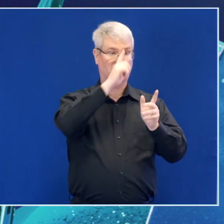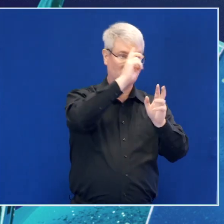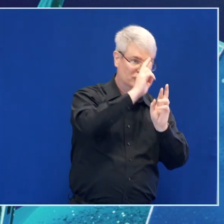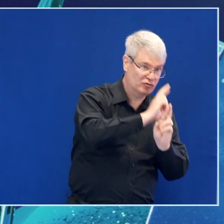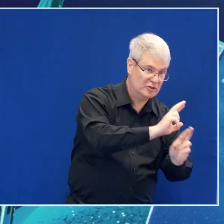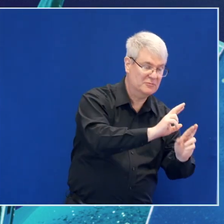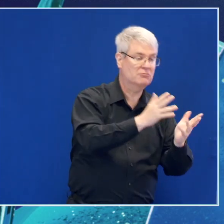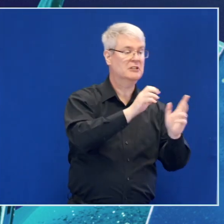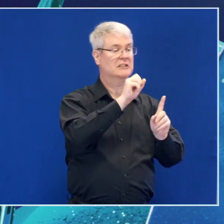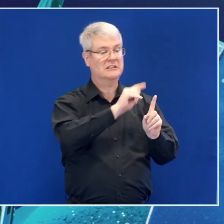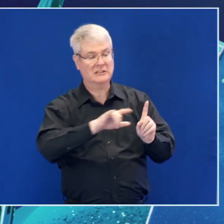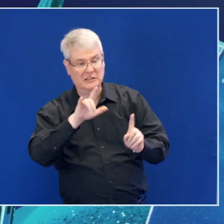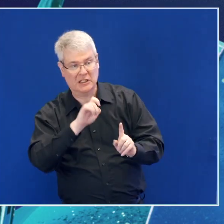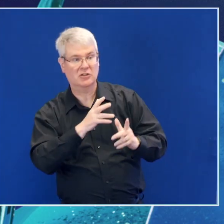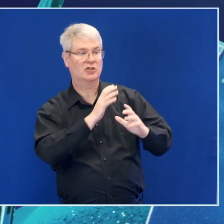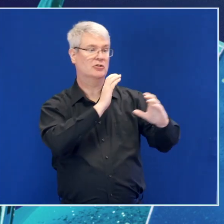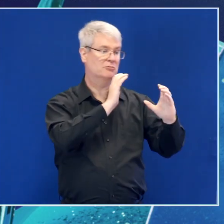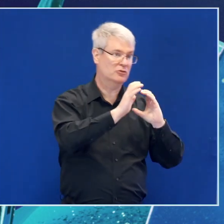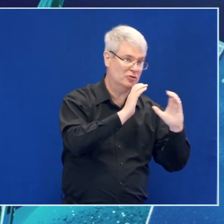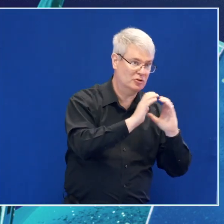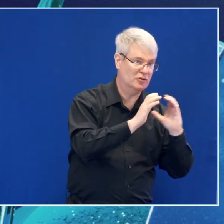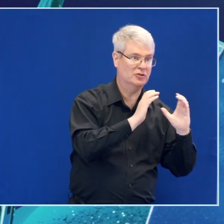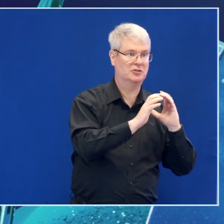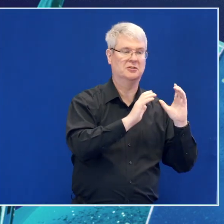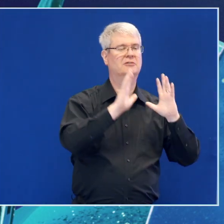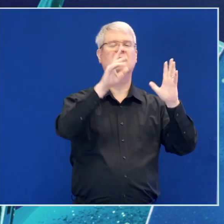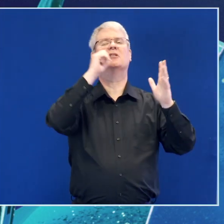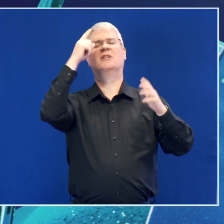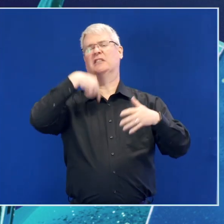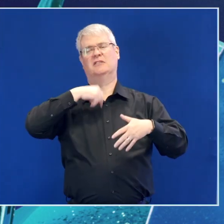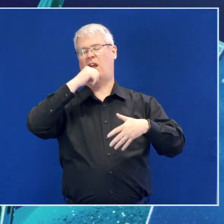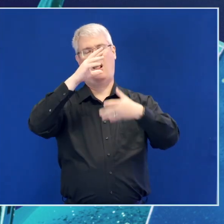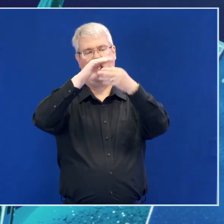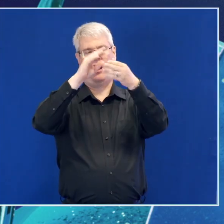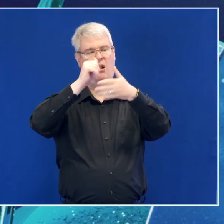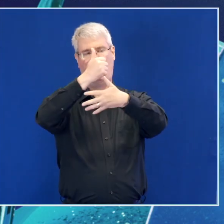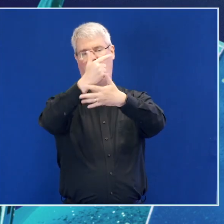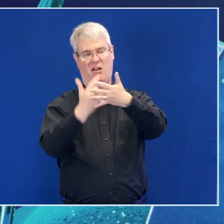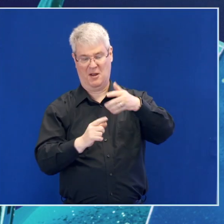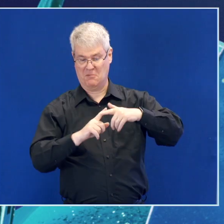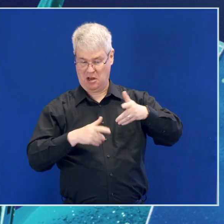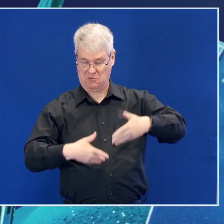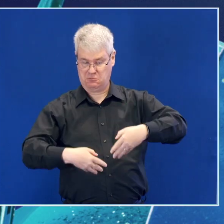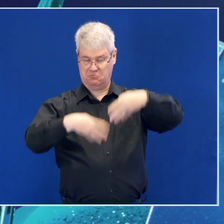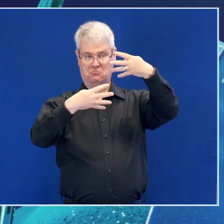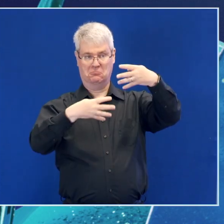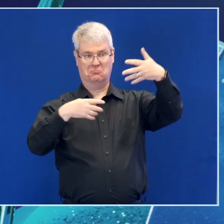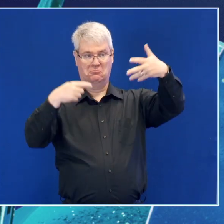I won't read every bullet here, but there are three bullets here. And a really important one, of course, is create safe spaces